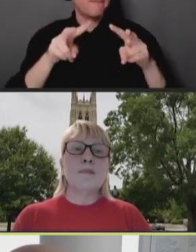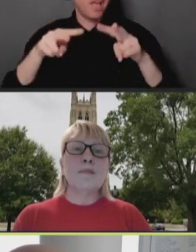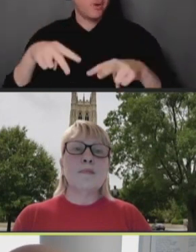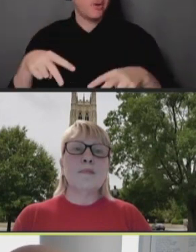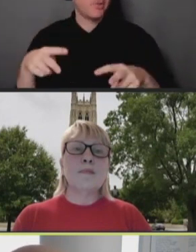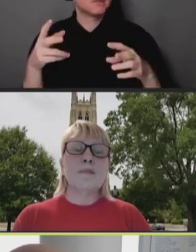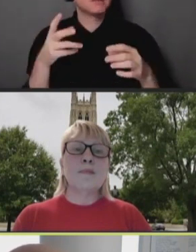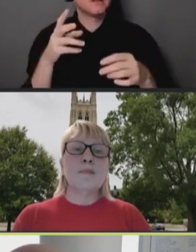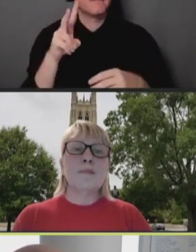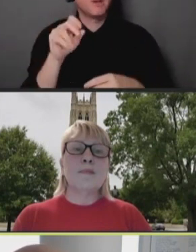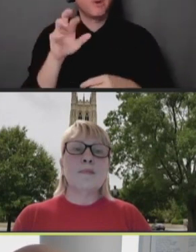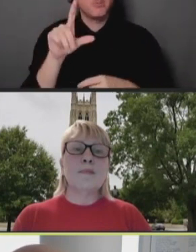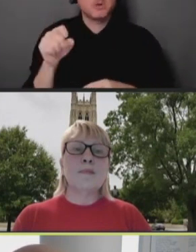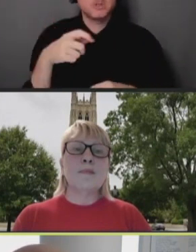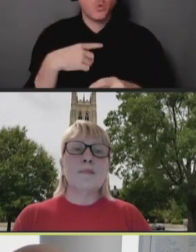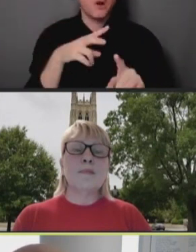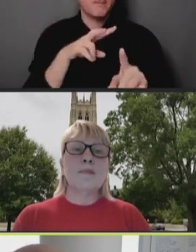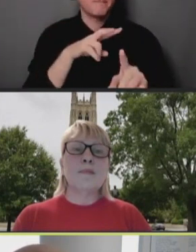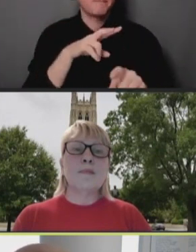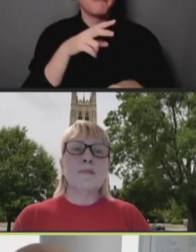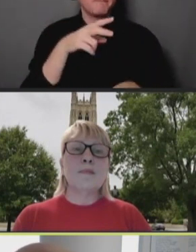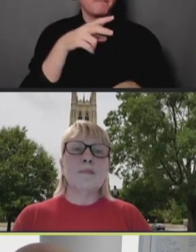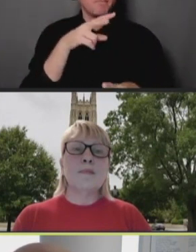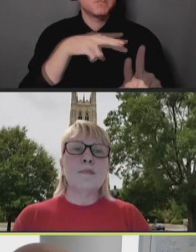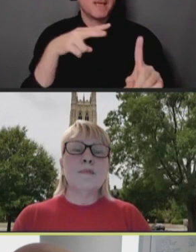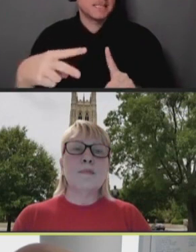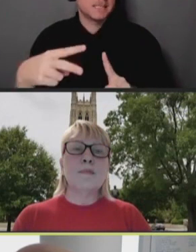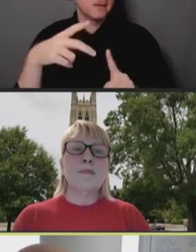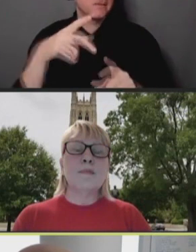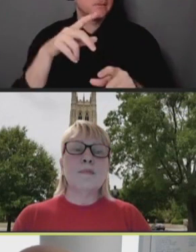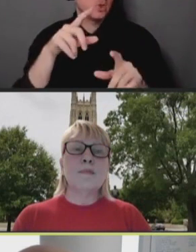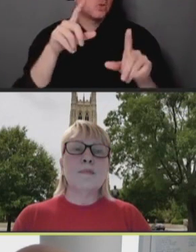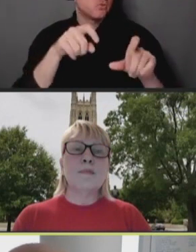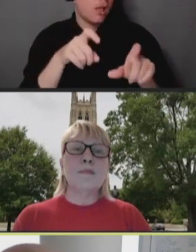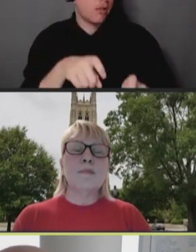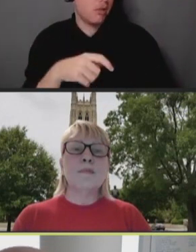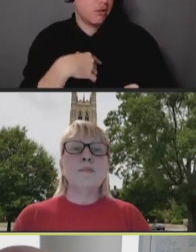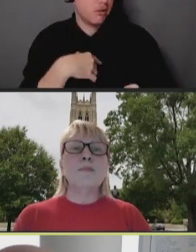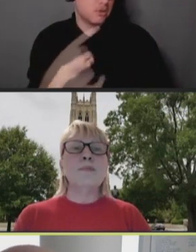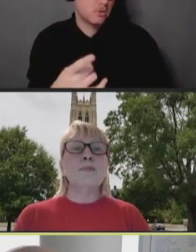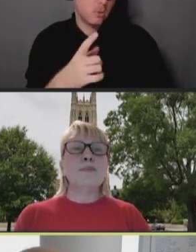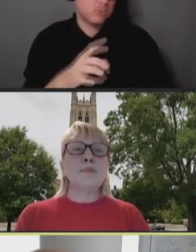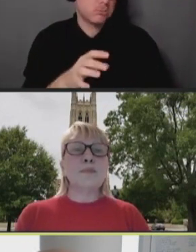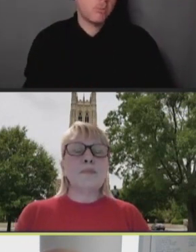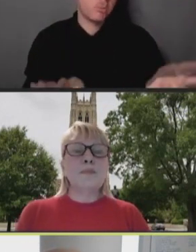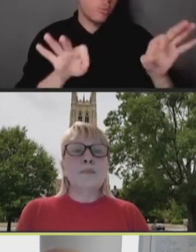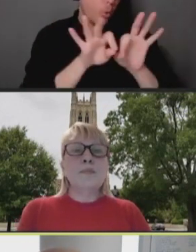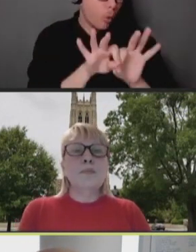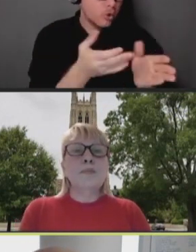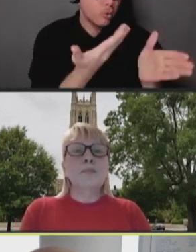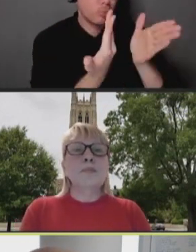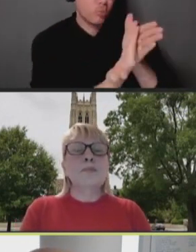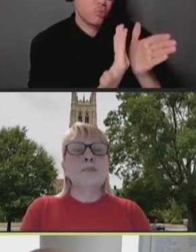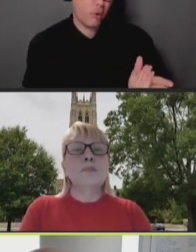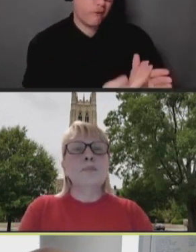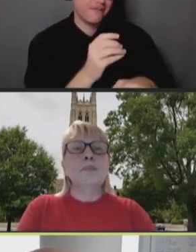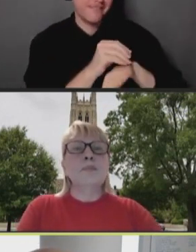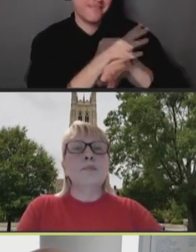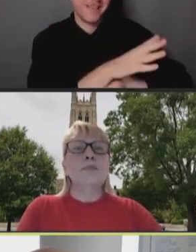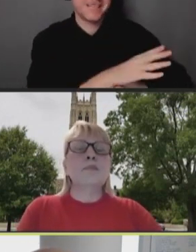And prospective trials are critical, of course, to really prove an effect, at least in most